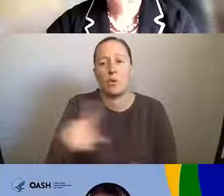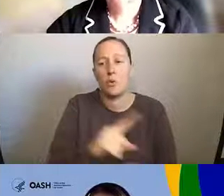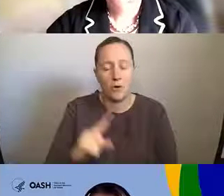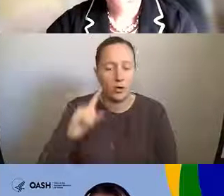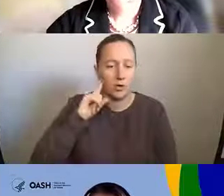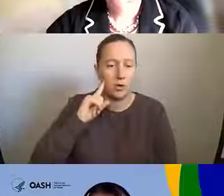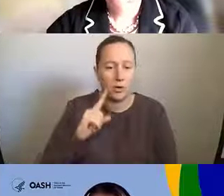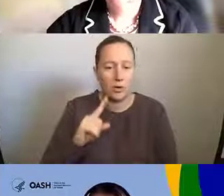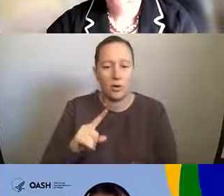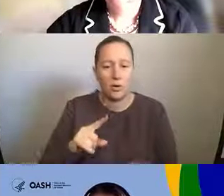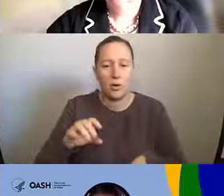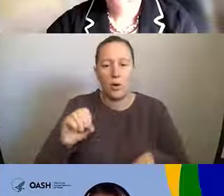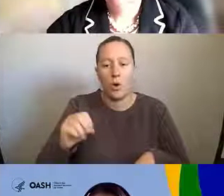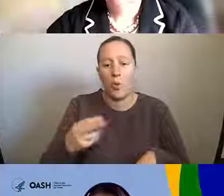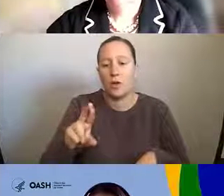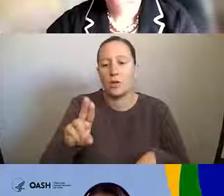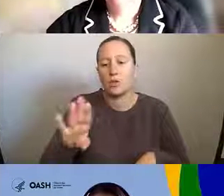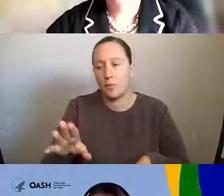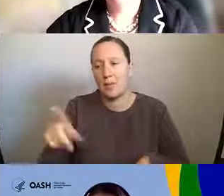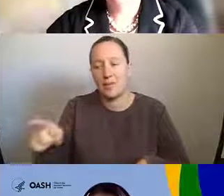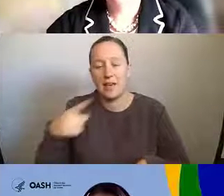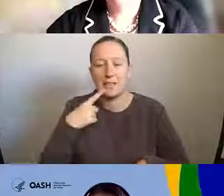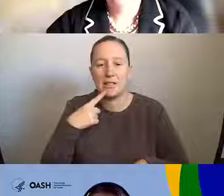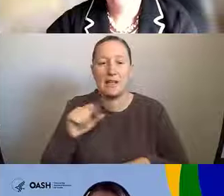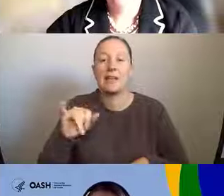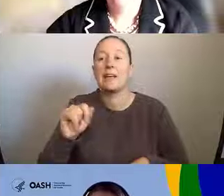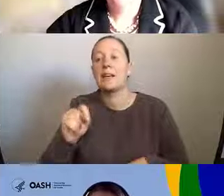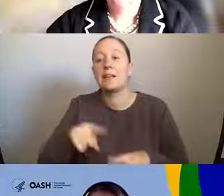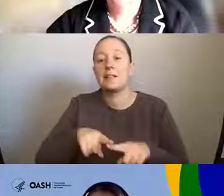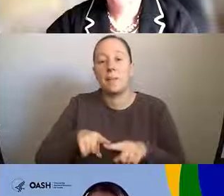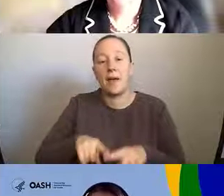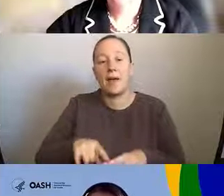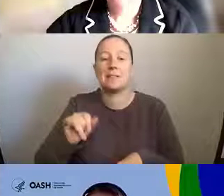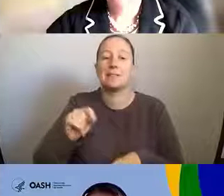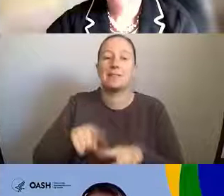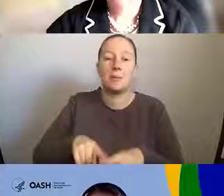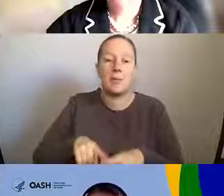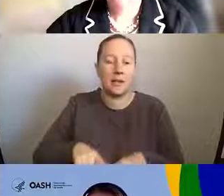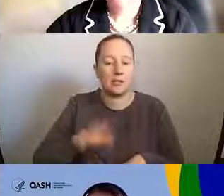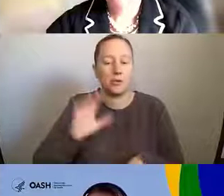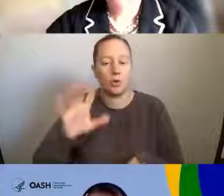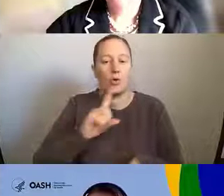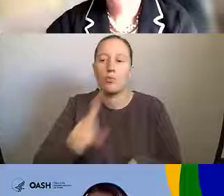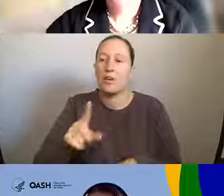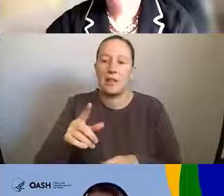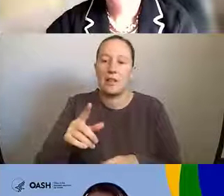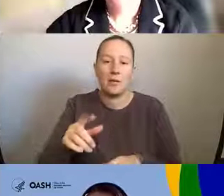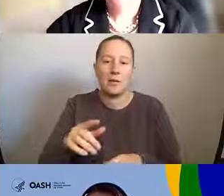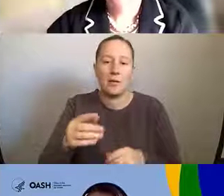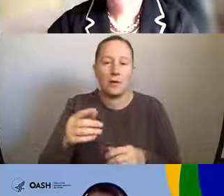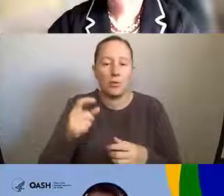OHRP they're going to say it depends. So supply us with the detail of the situation, it's really important as well.